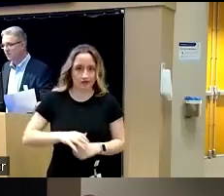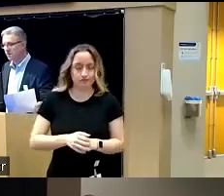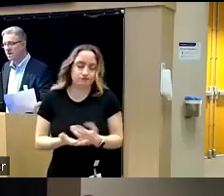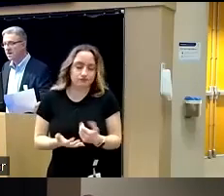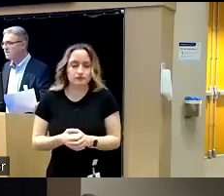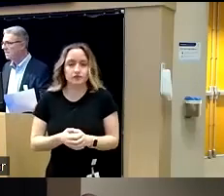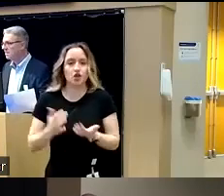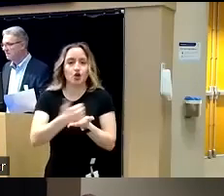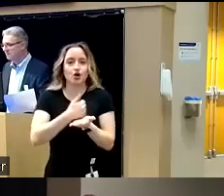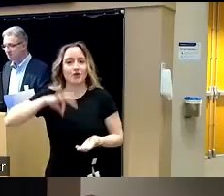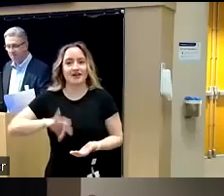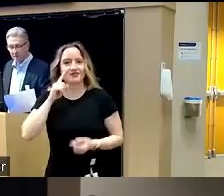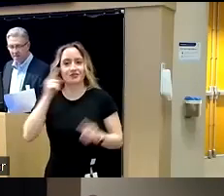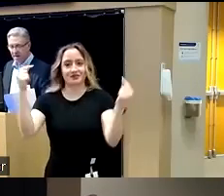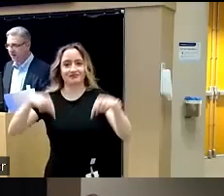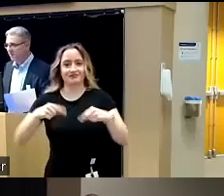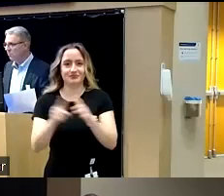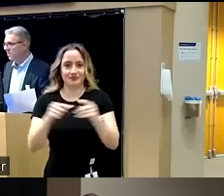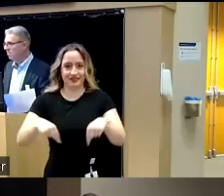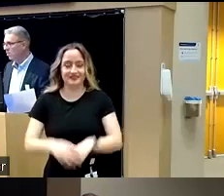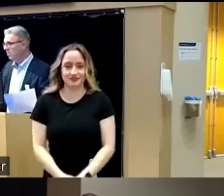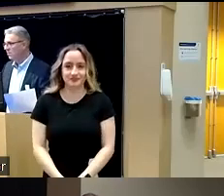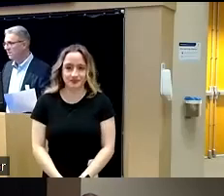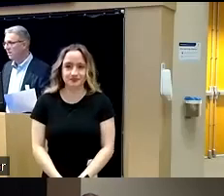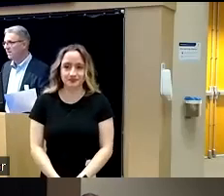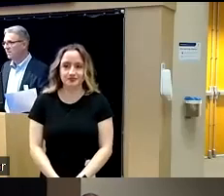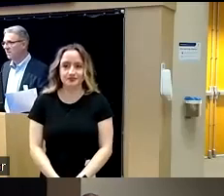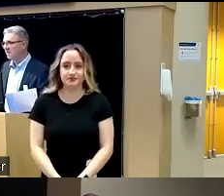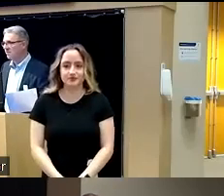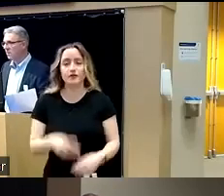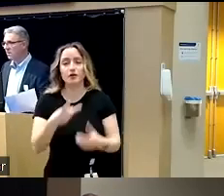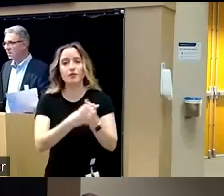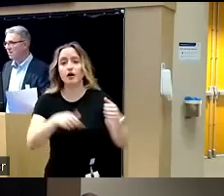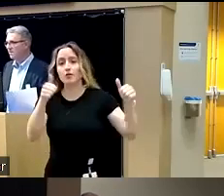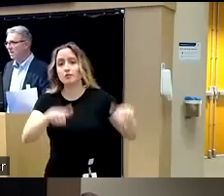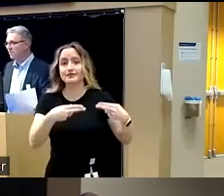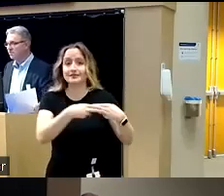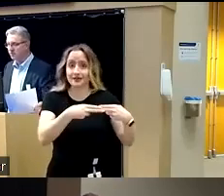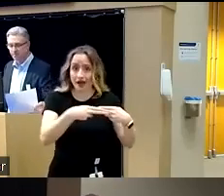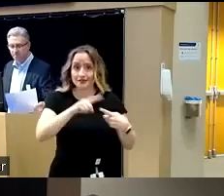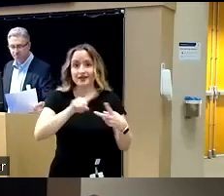deserve for attending this uh that will be both posted up on the slides as well as on your Zoom